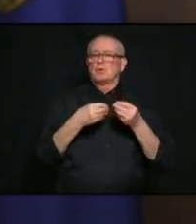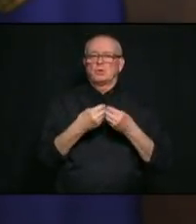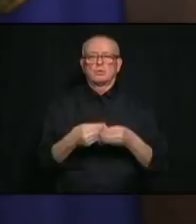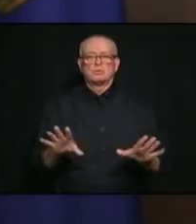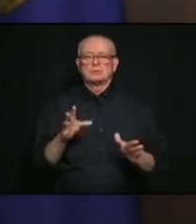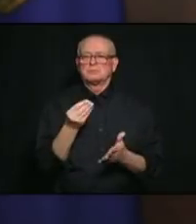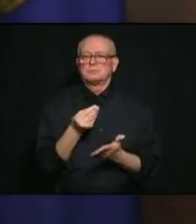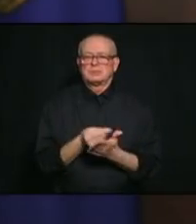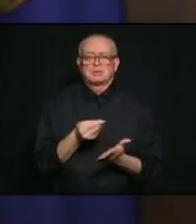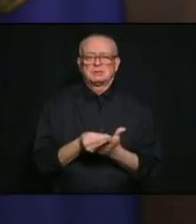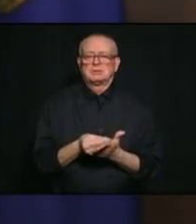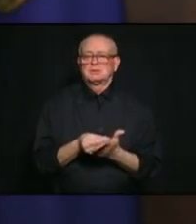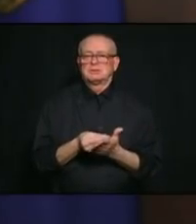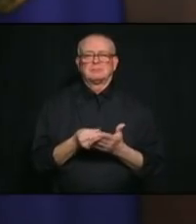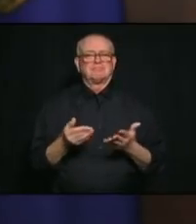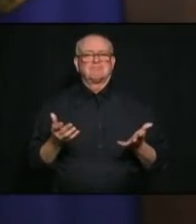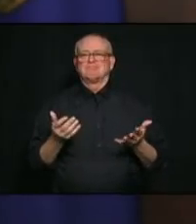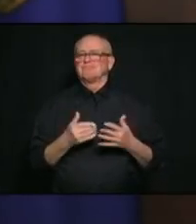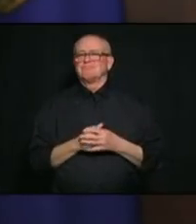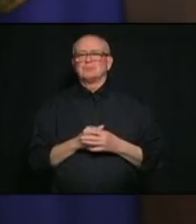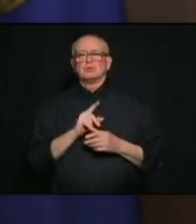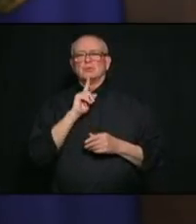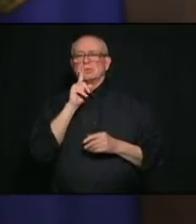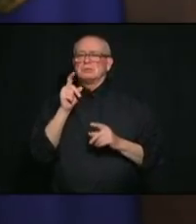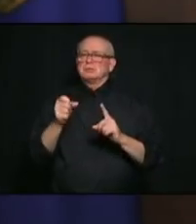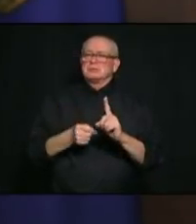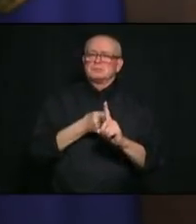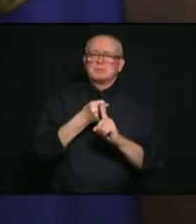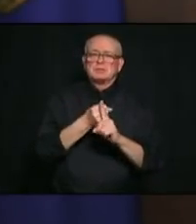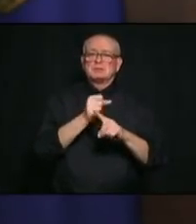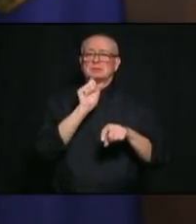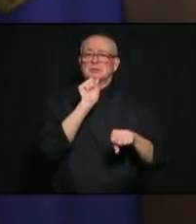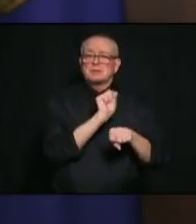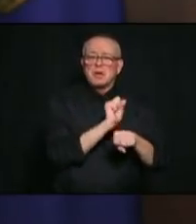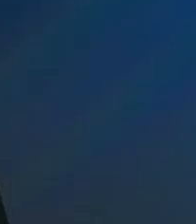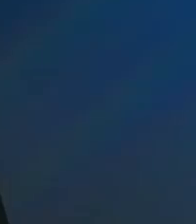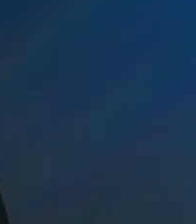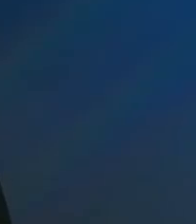I CANNOT OVER STATE HOW GRAVE THE IMPLICATIONS THIS WILL BE